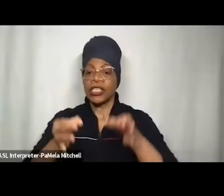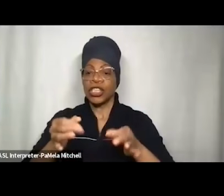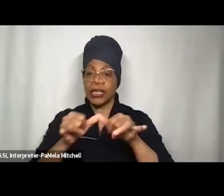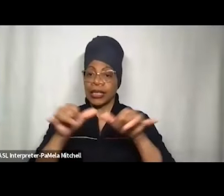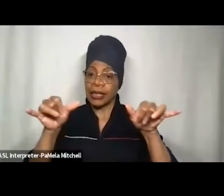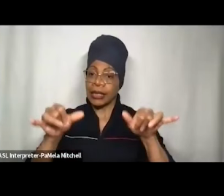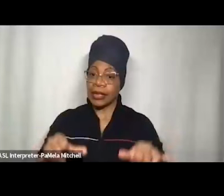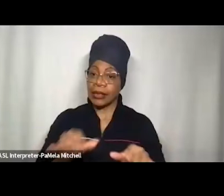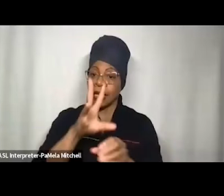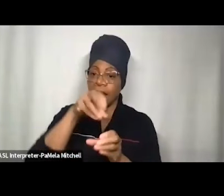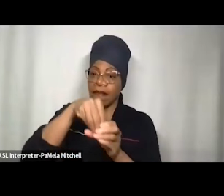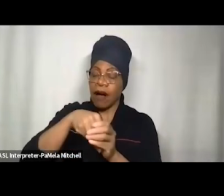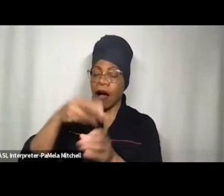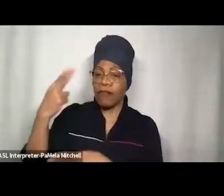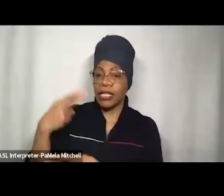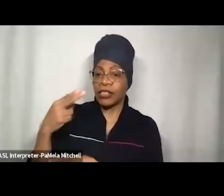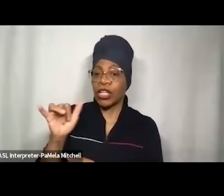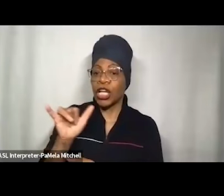their involvement in the child welfare system,